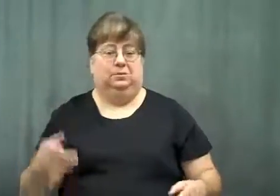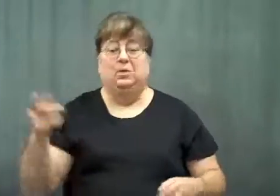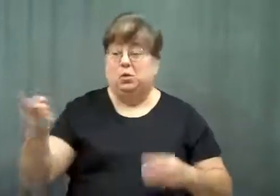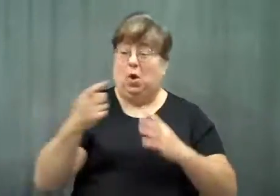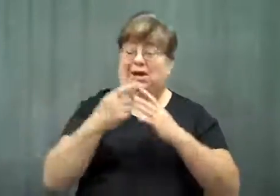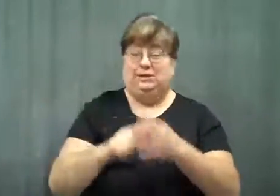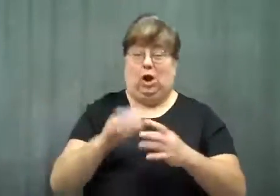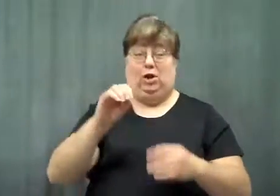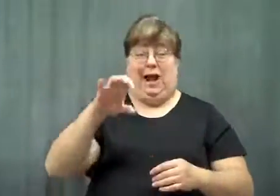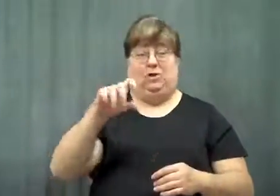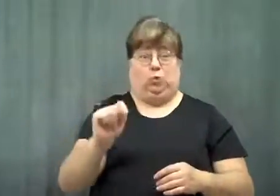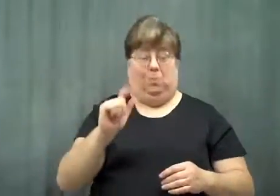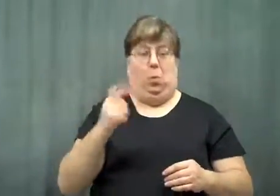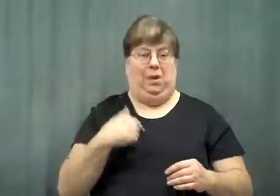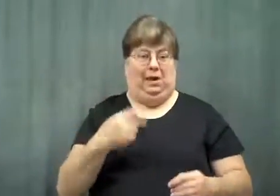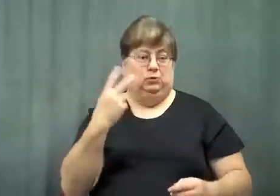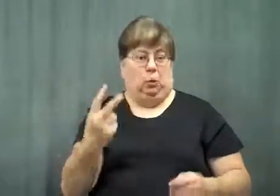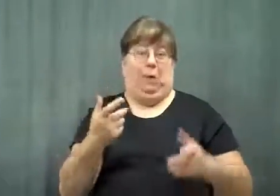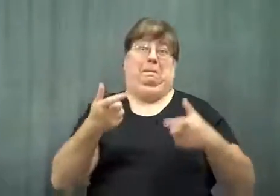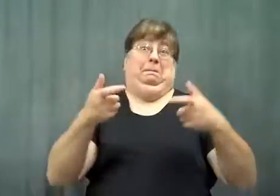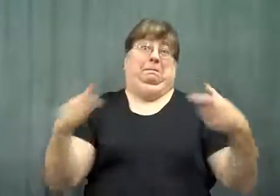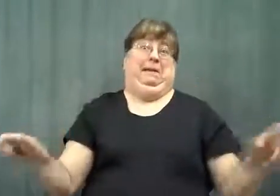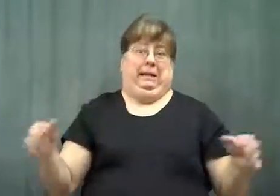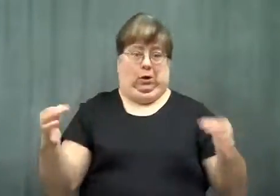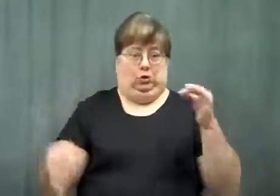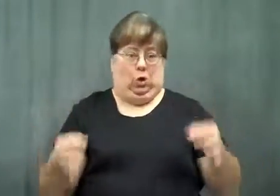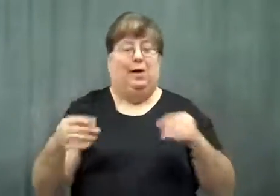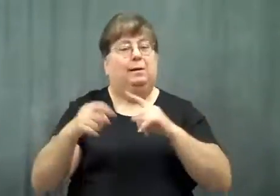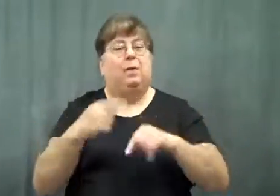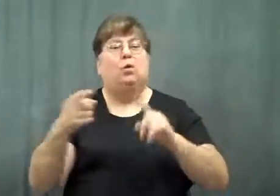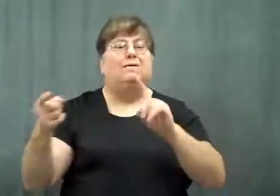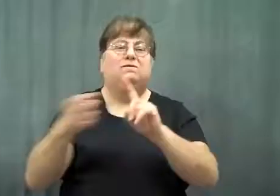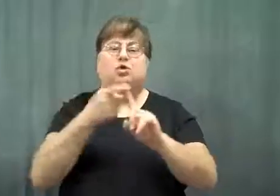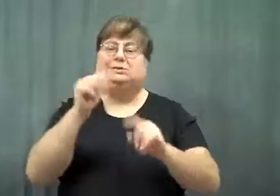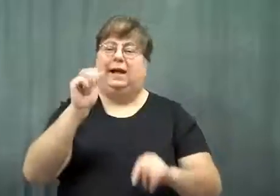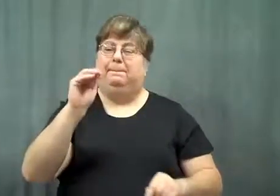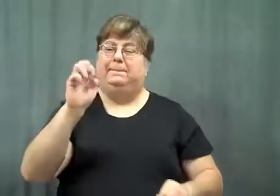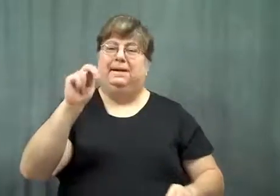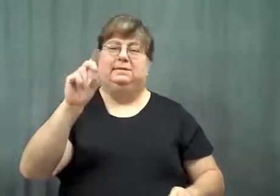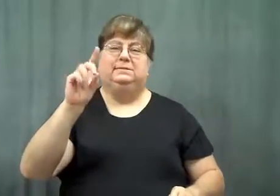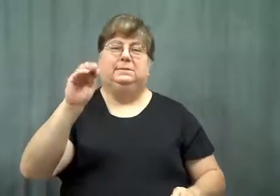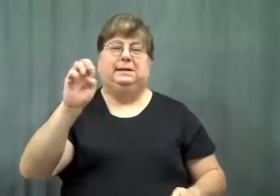When she starts in October, there will be two huge cases dealing with the first amendment.